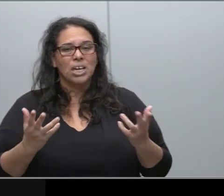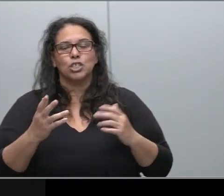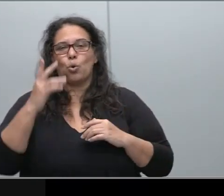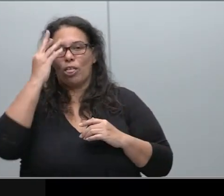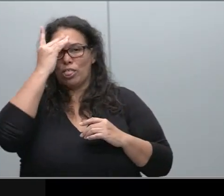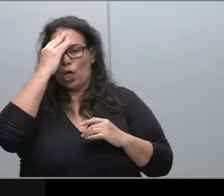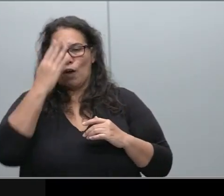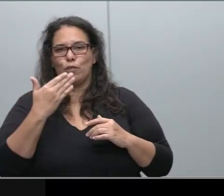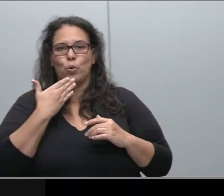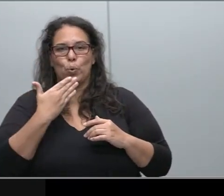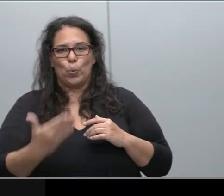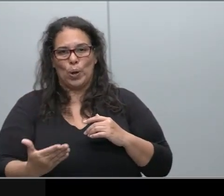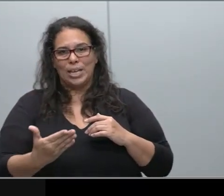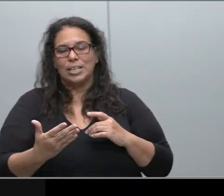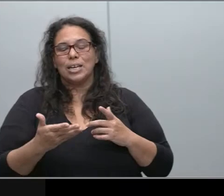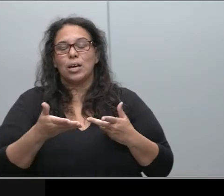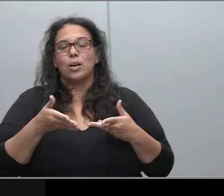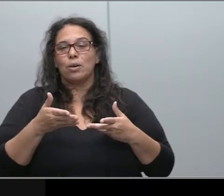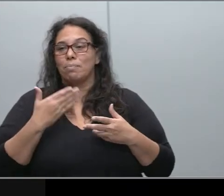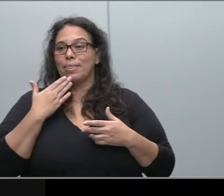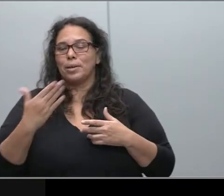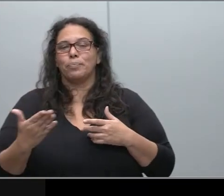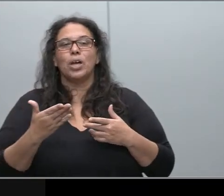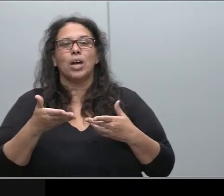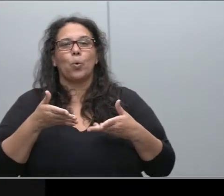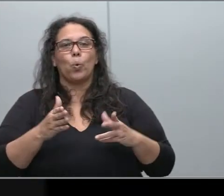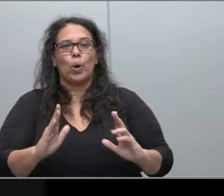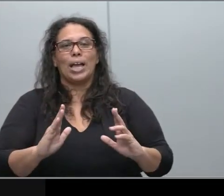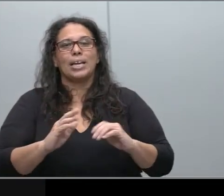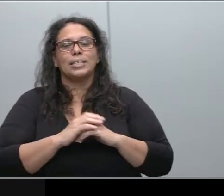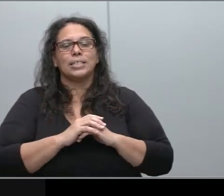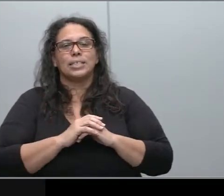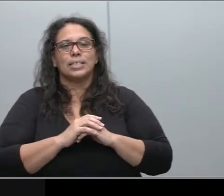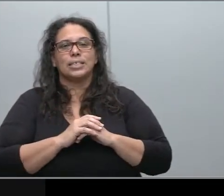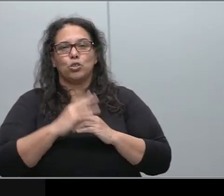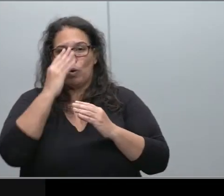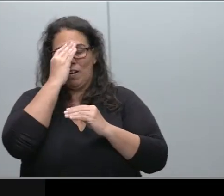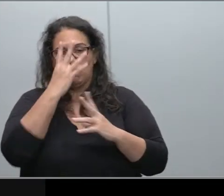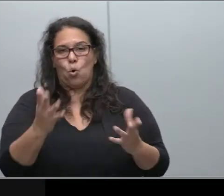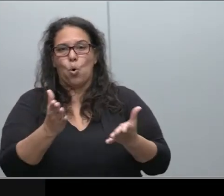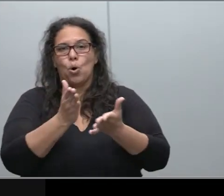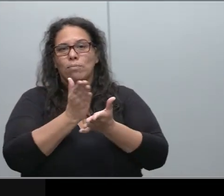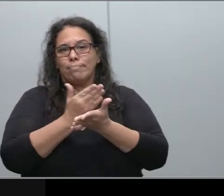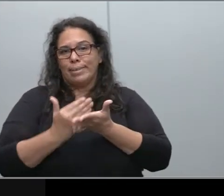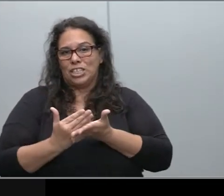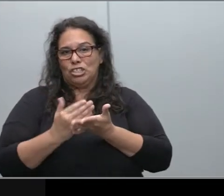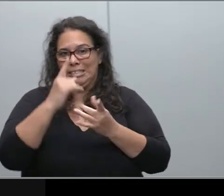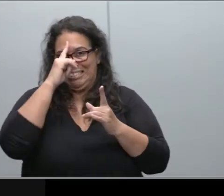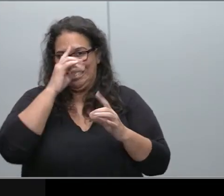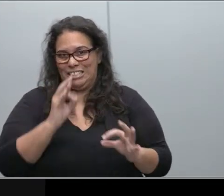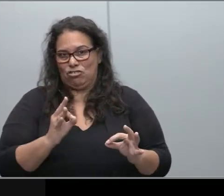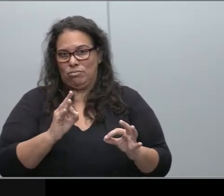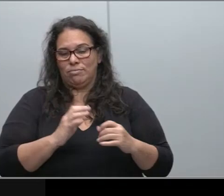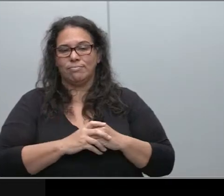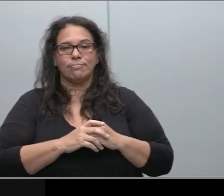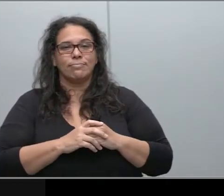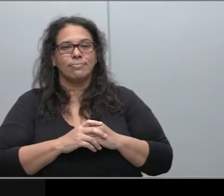in collaboration with the Department of Mental Health. And there are seven community mental health agencies,